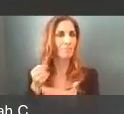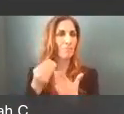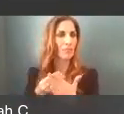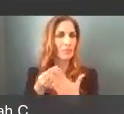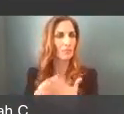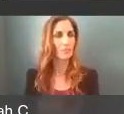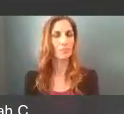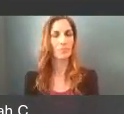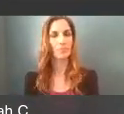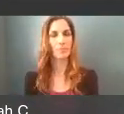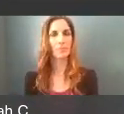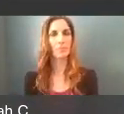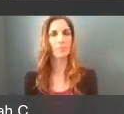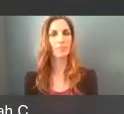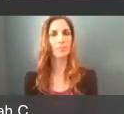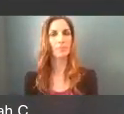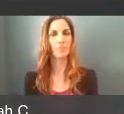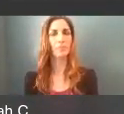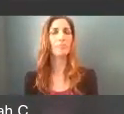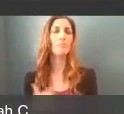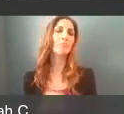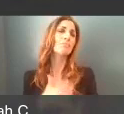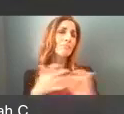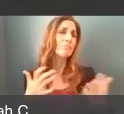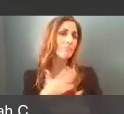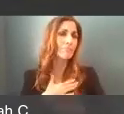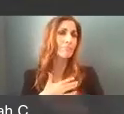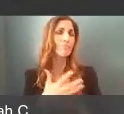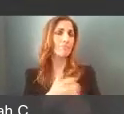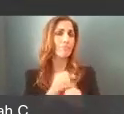"We are so appreciative to have received this grant for our business. We never thought we would